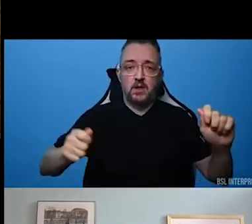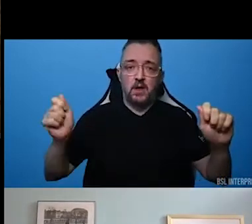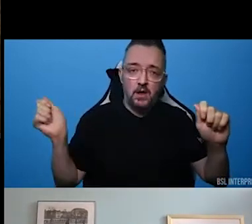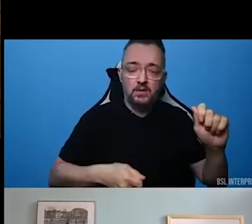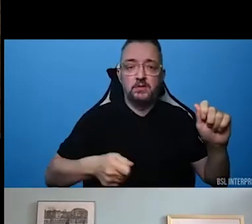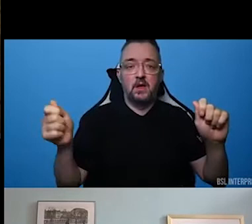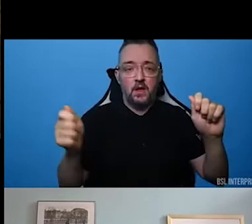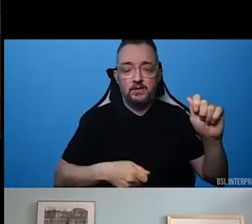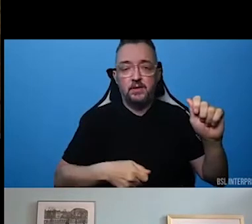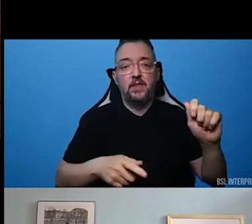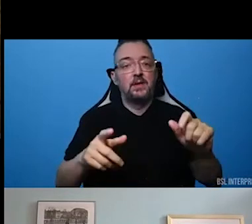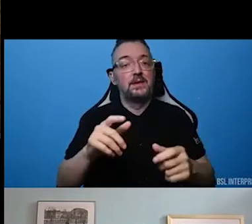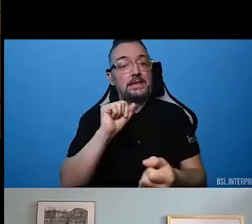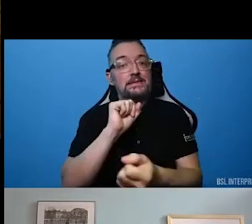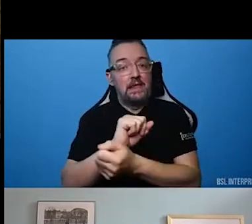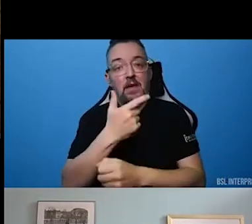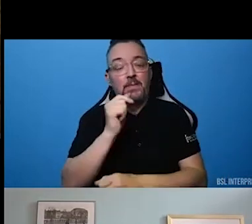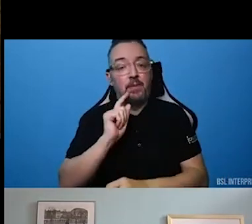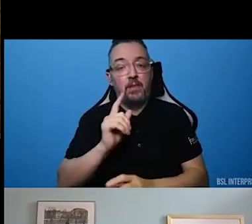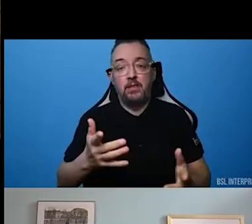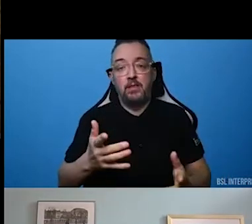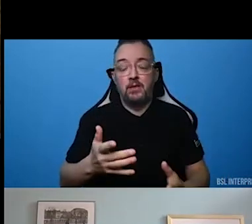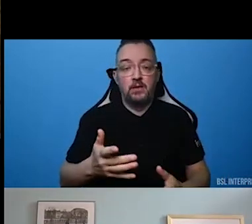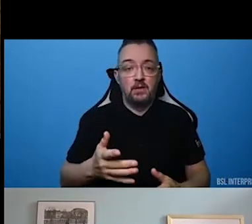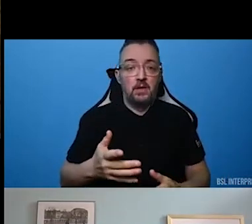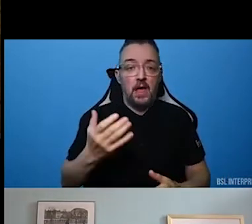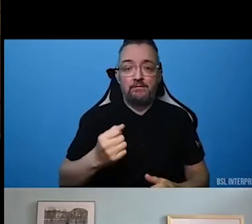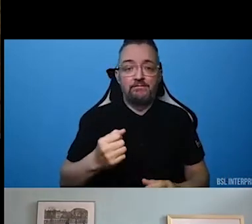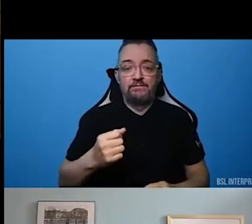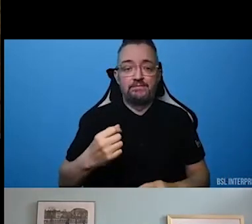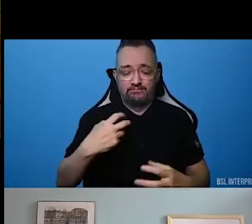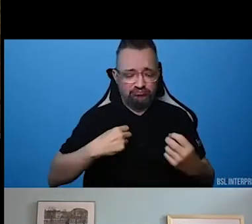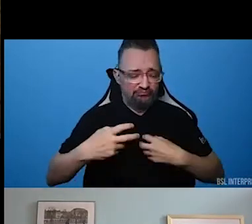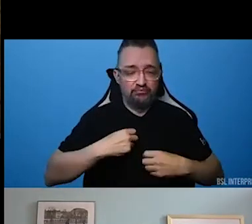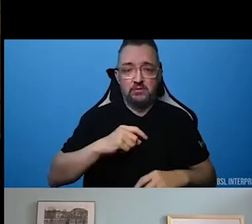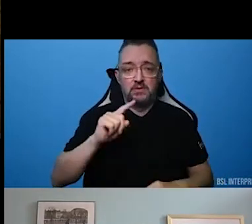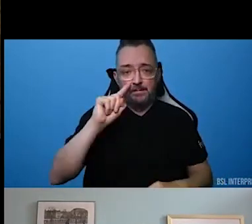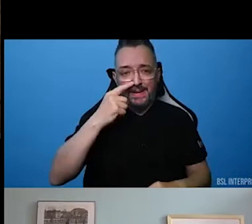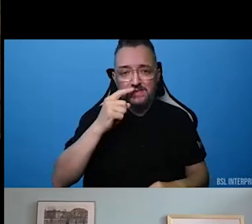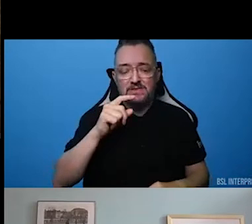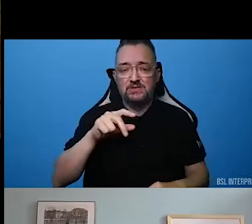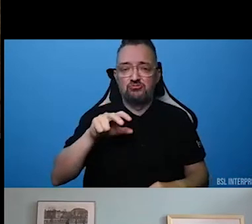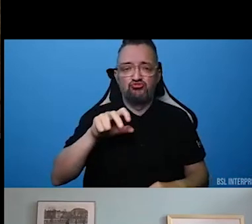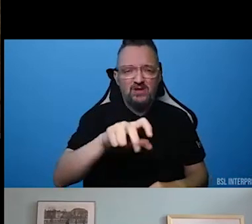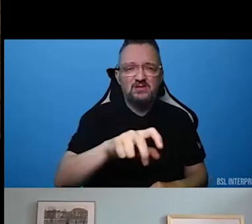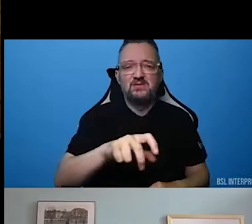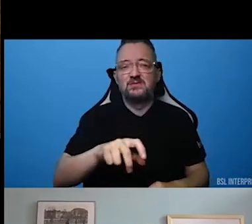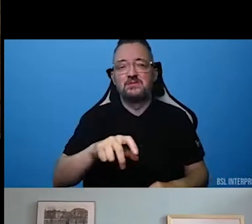and enslaved people were bedeviled by rats and mice and insects in the cane fields